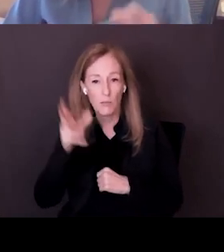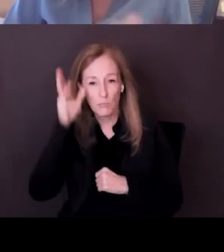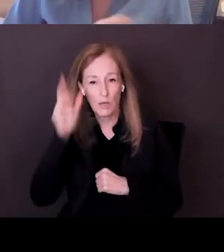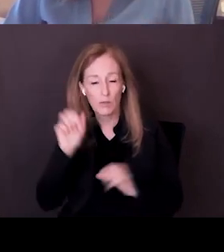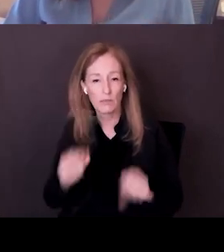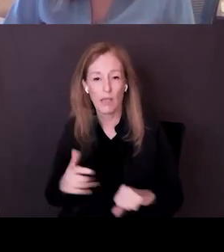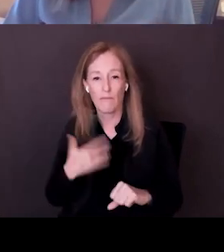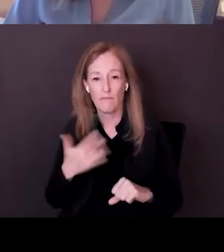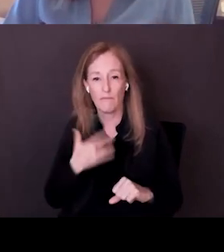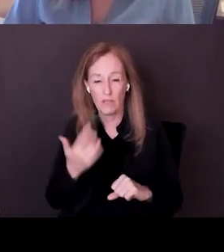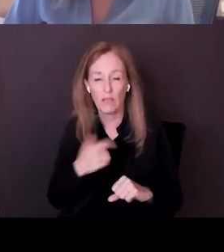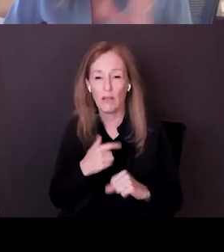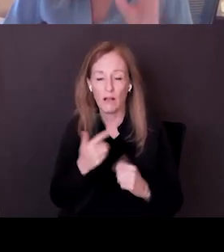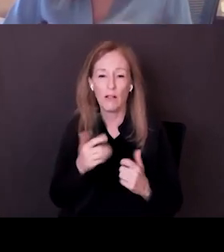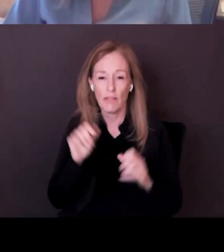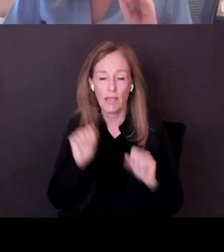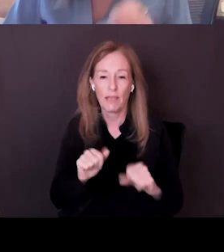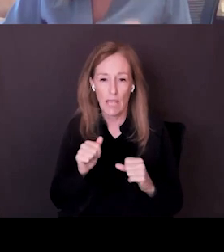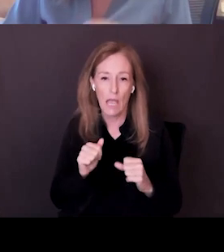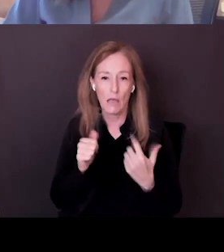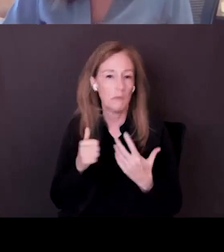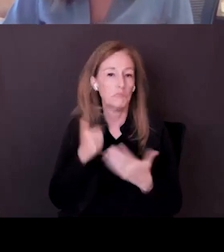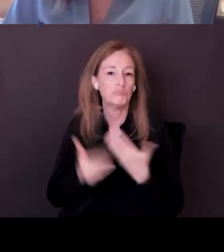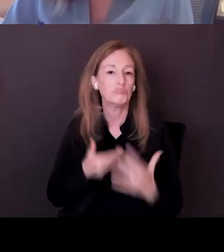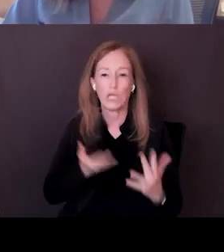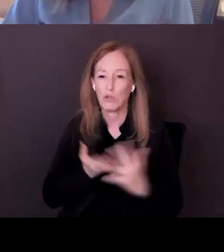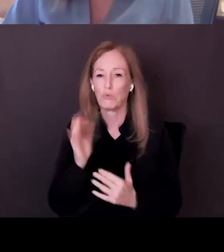ARE ABLE TO MOVE THROUGH THIS AND THIS DOES NOT DEFINE THEM.